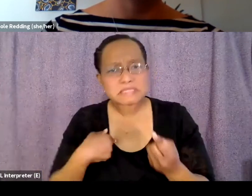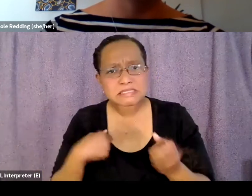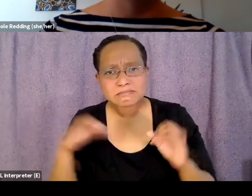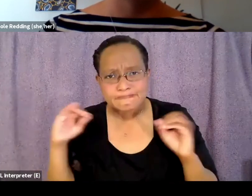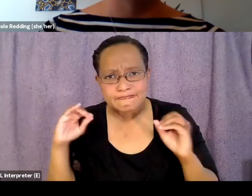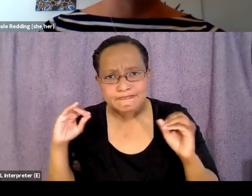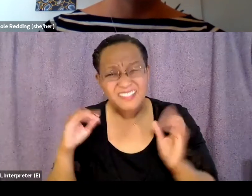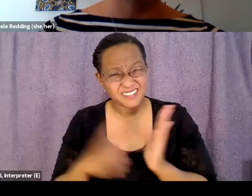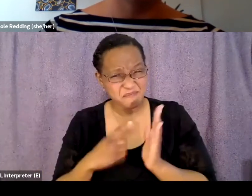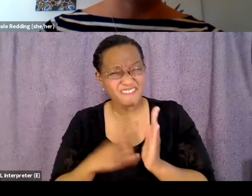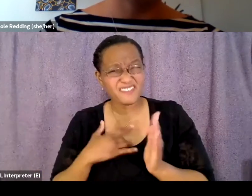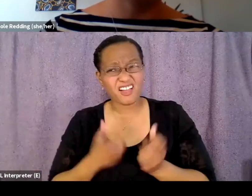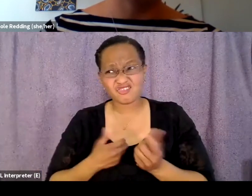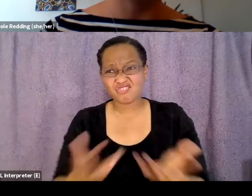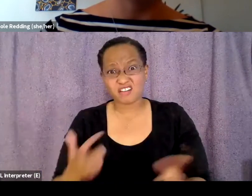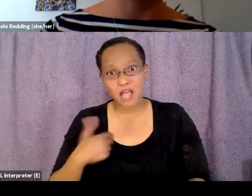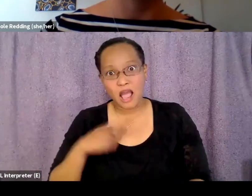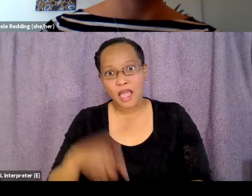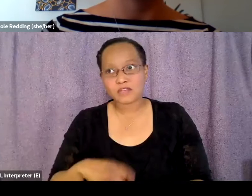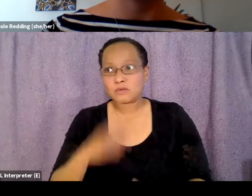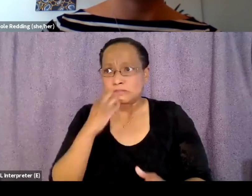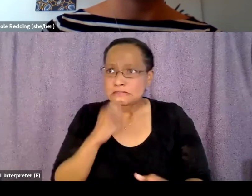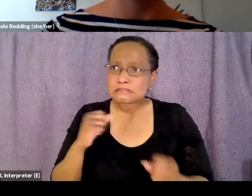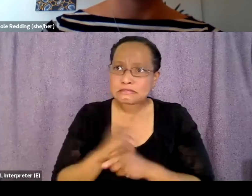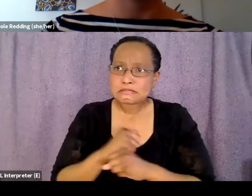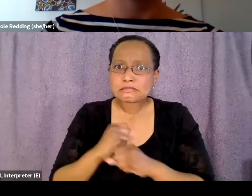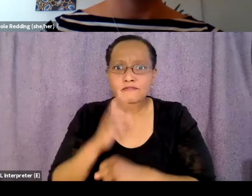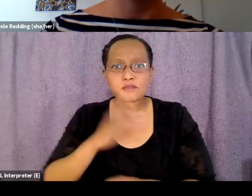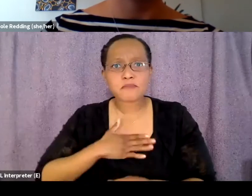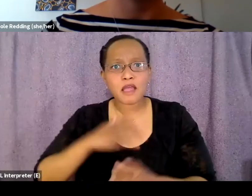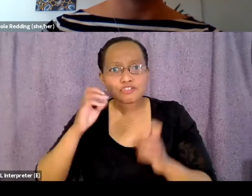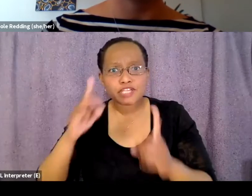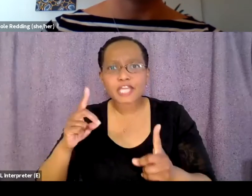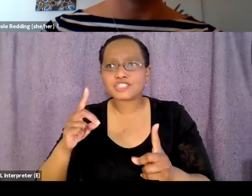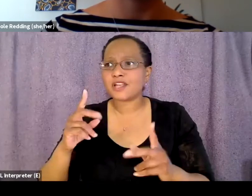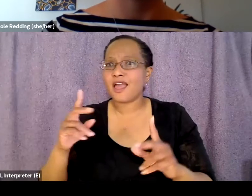Keah Brown: about your education in the people surrounding you in the schools that you choose